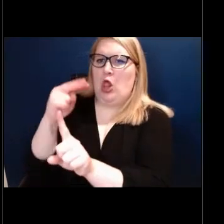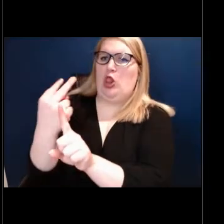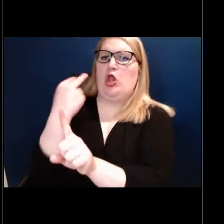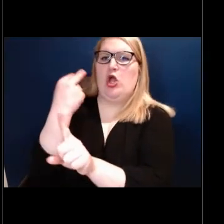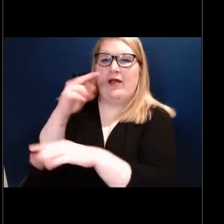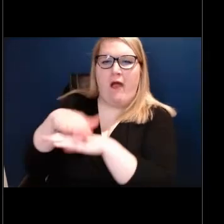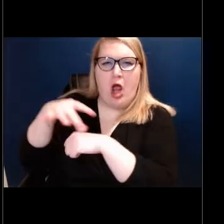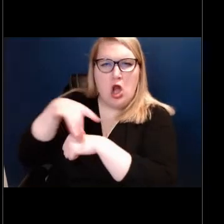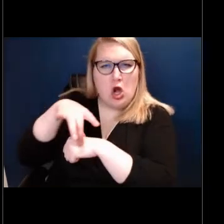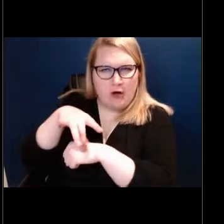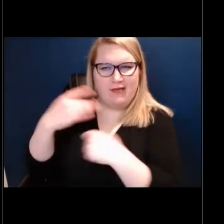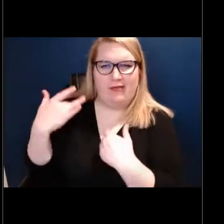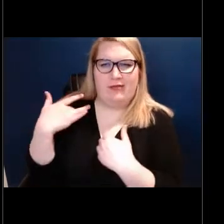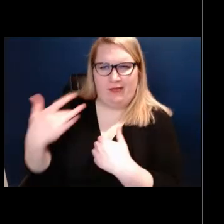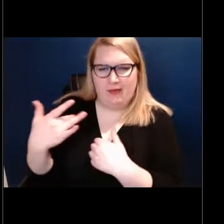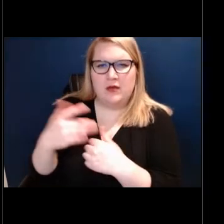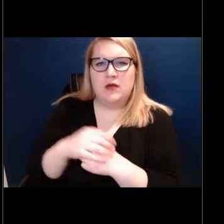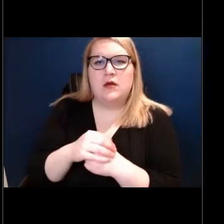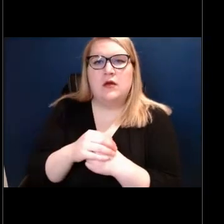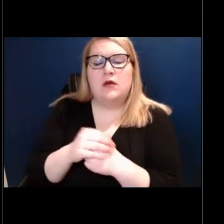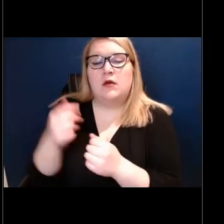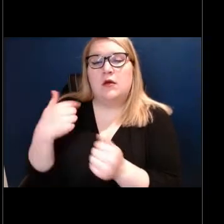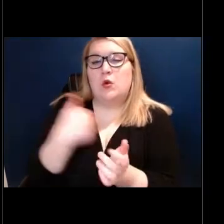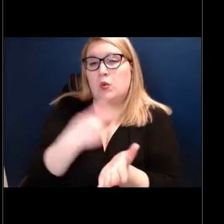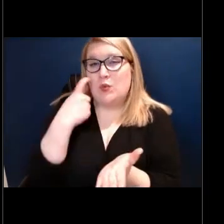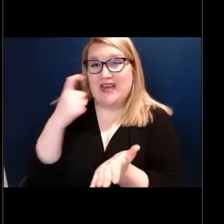And what we do see is the moon will do a drive by